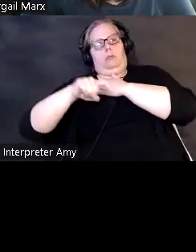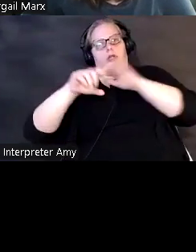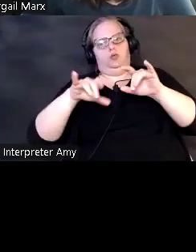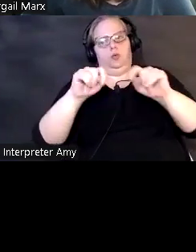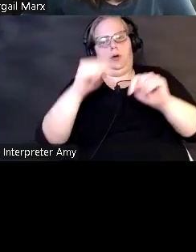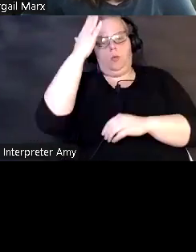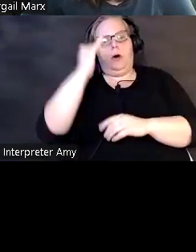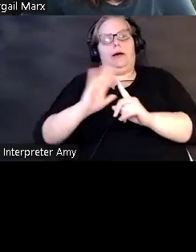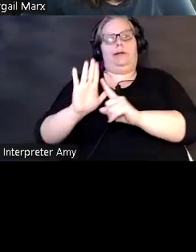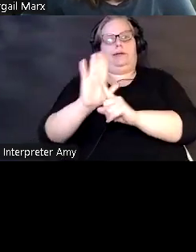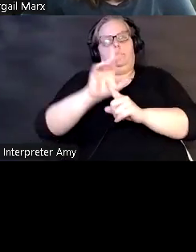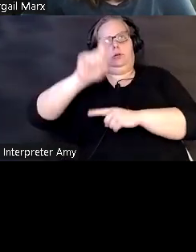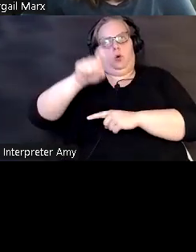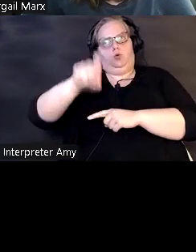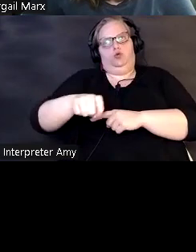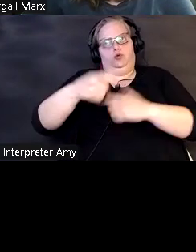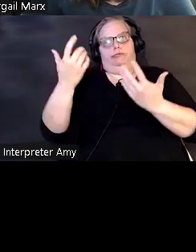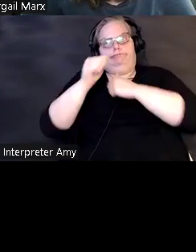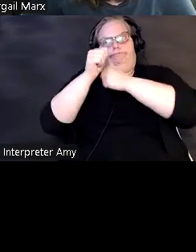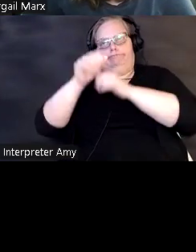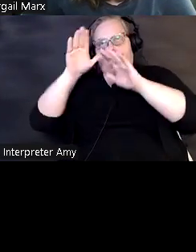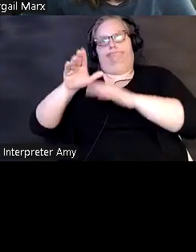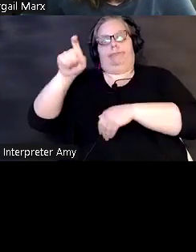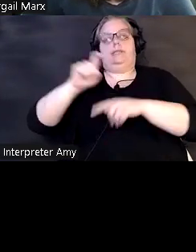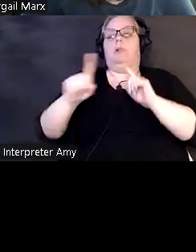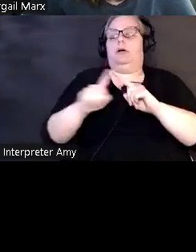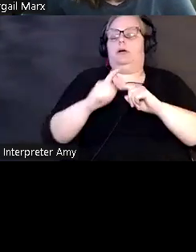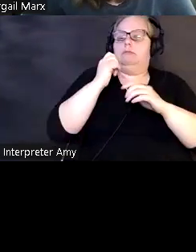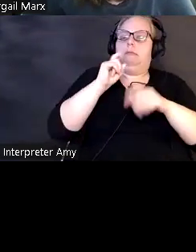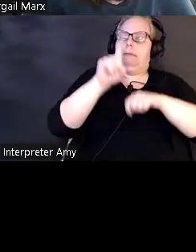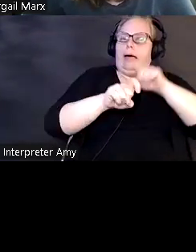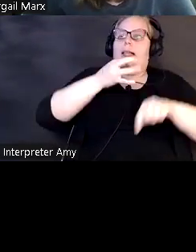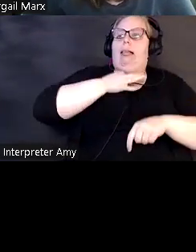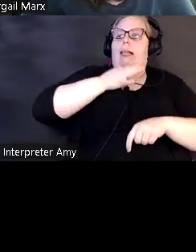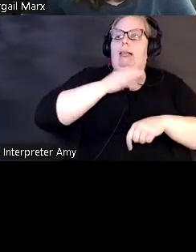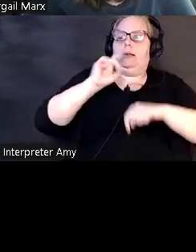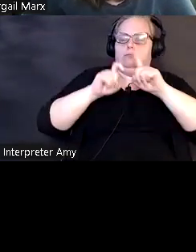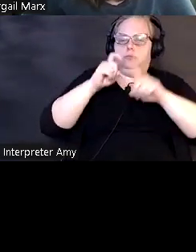they're supposed to do it, but ask some of those questions that you're going to learn today, and